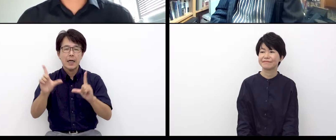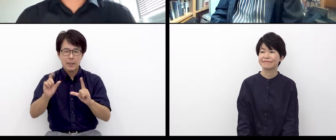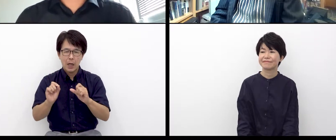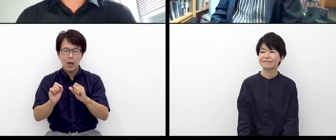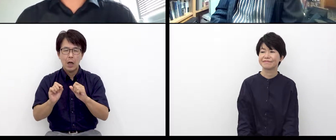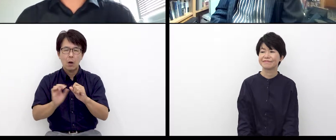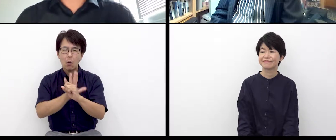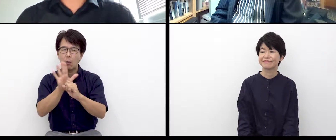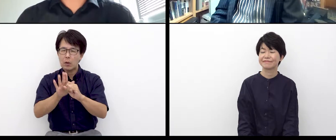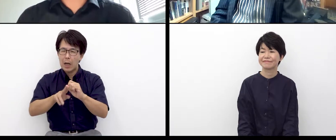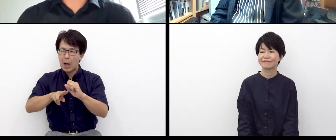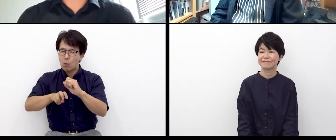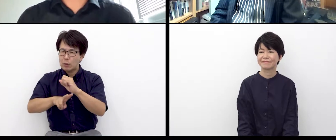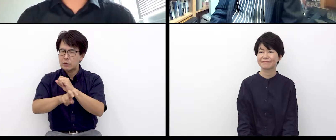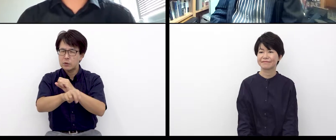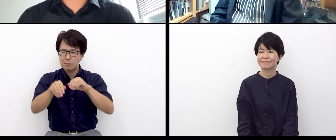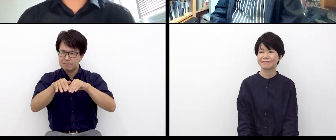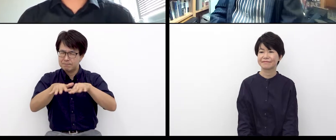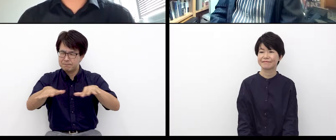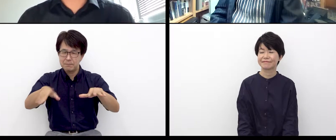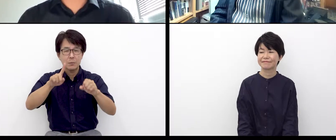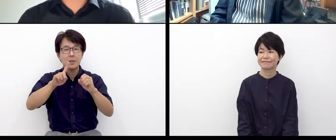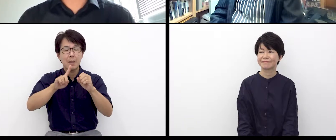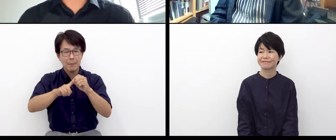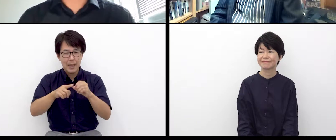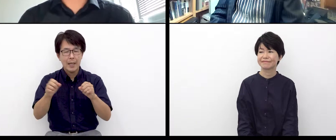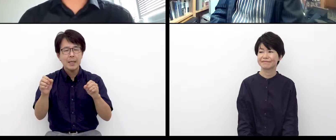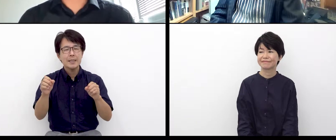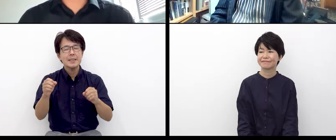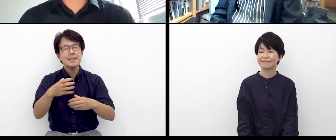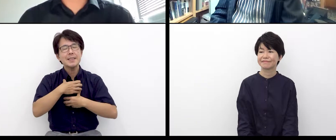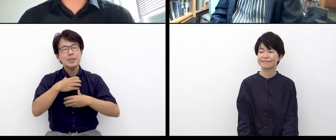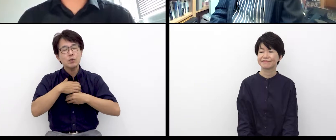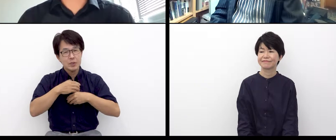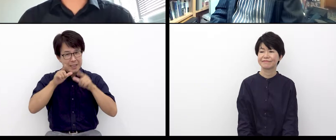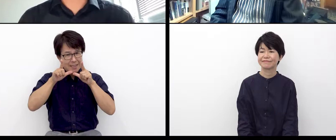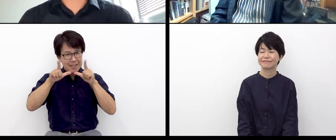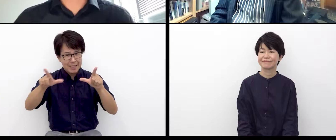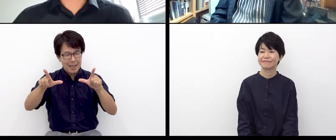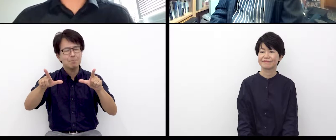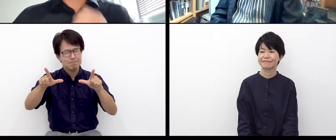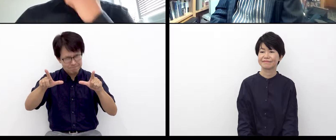and we have to stay home all the time,